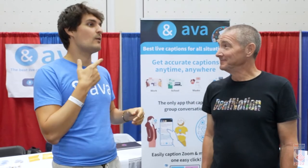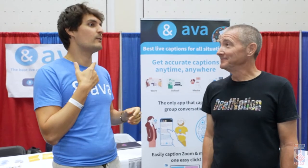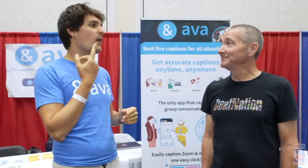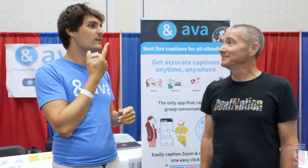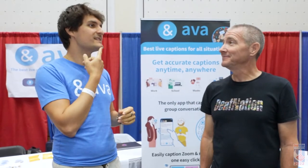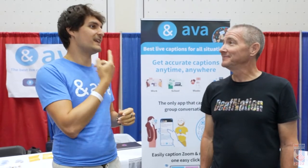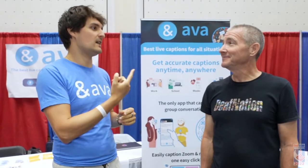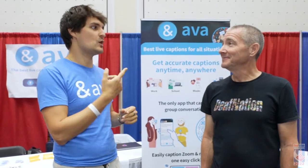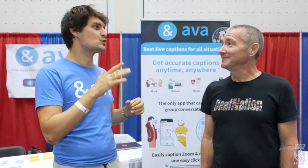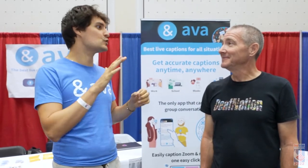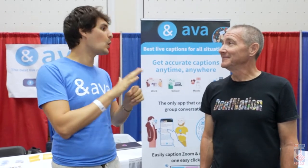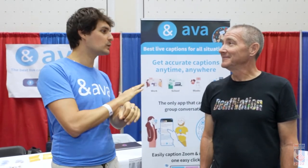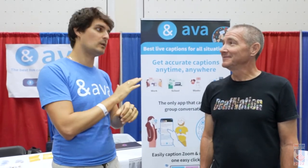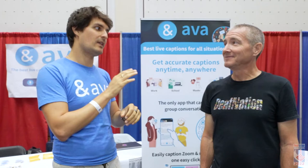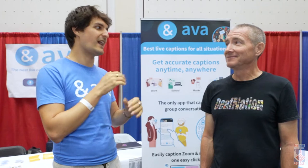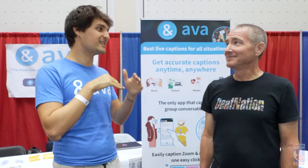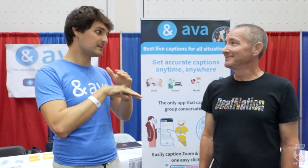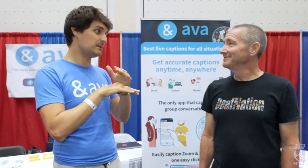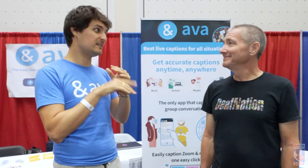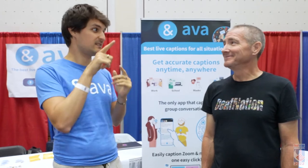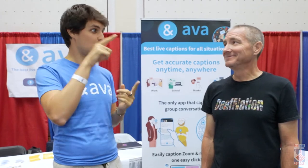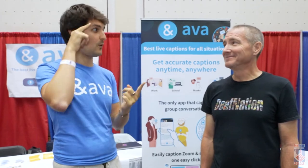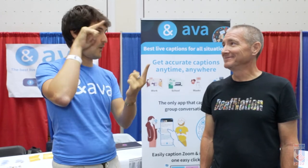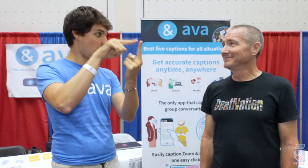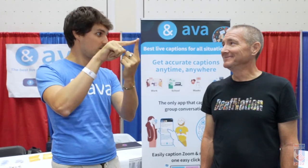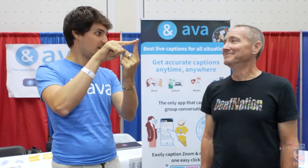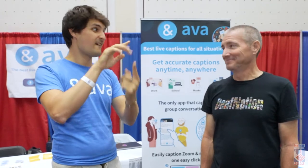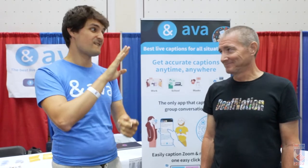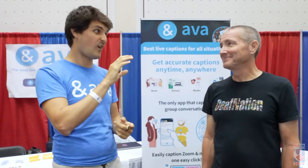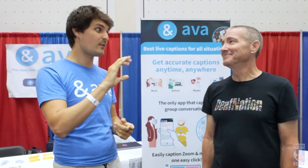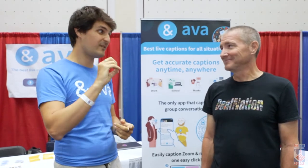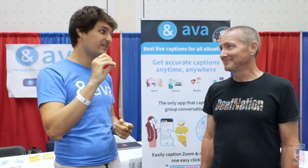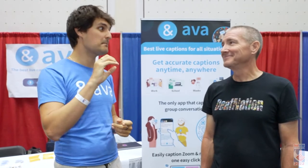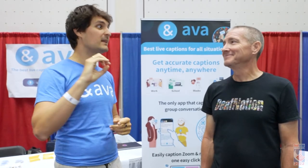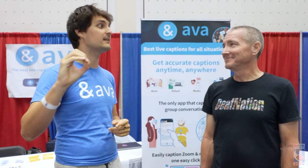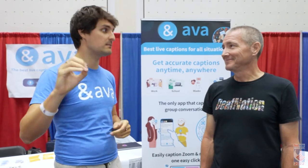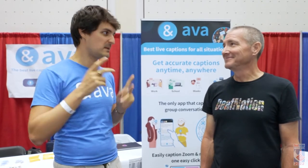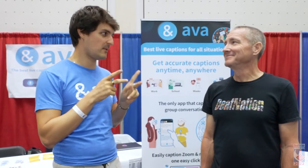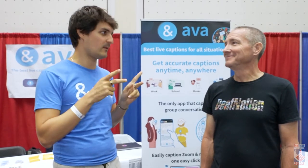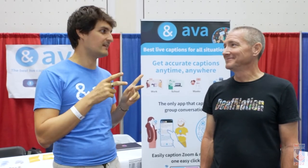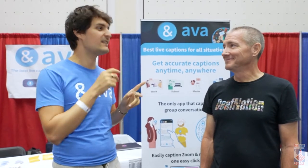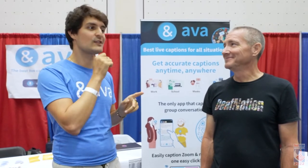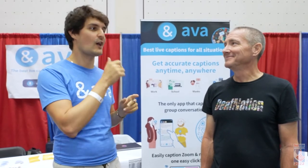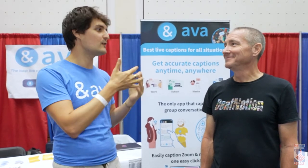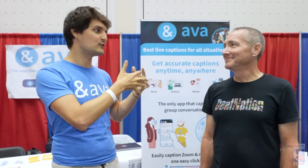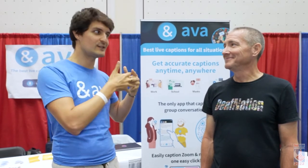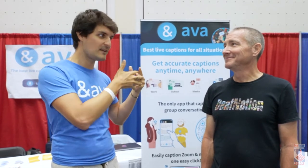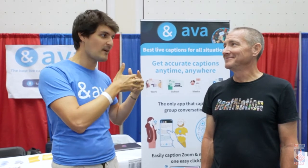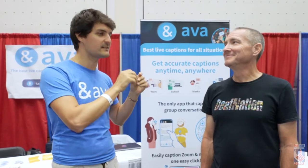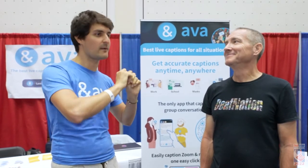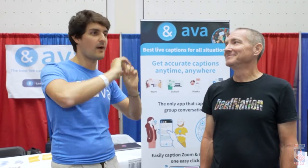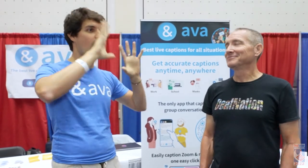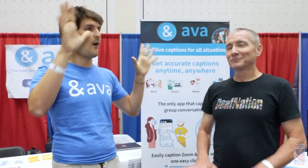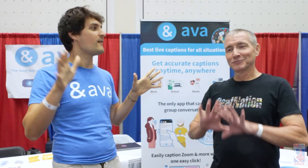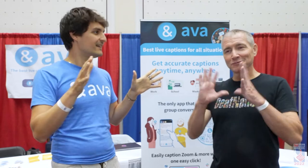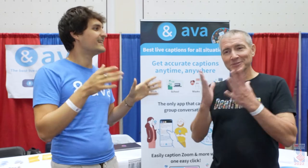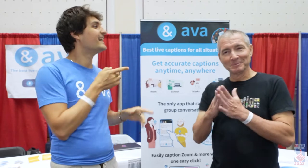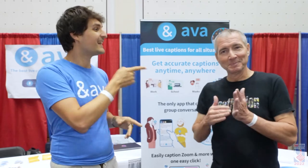We always say that full accessibility is our goal because over 400 million people, not just Americans but worldwide,